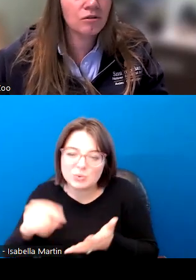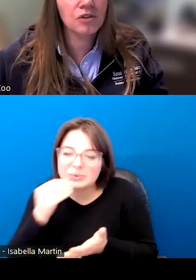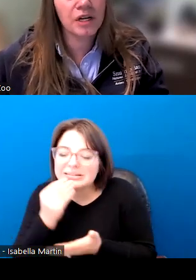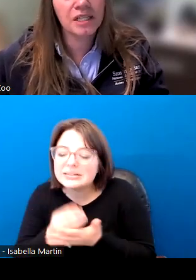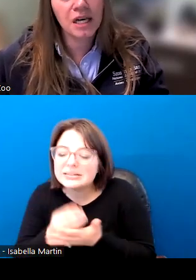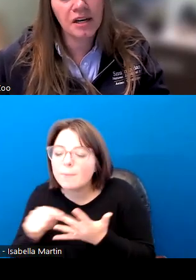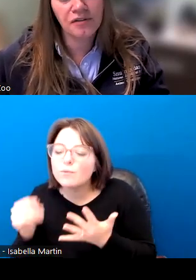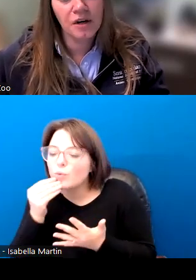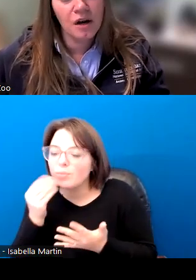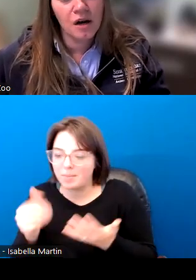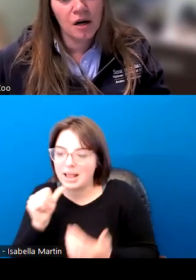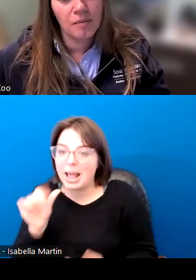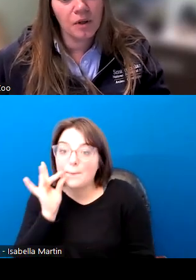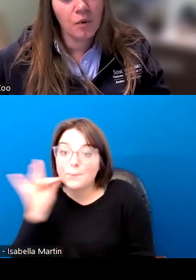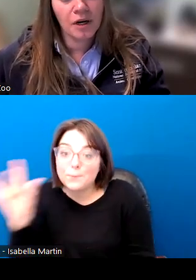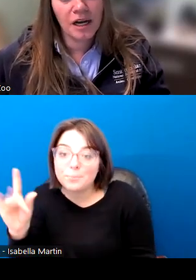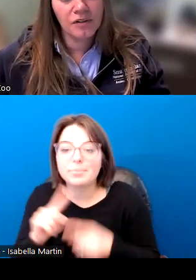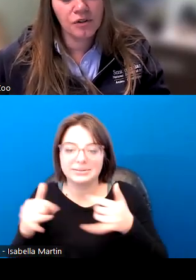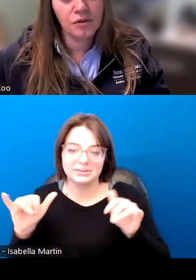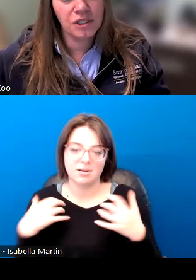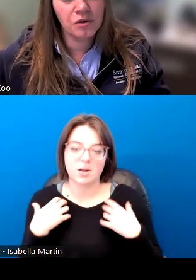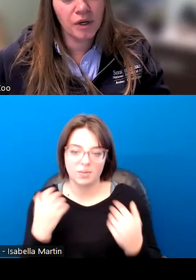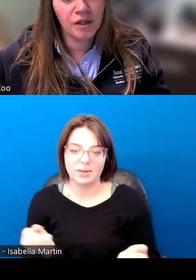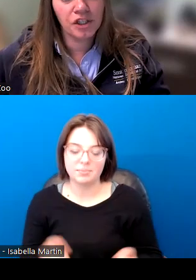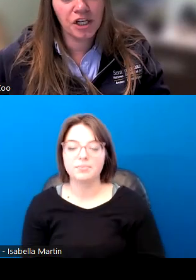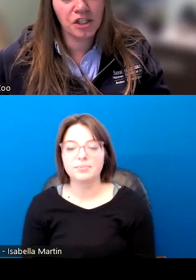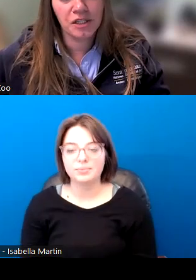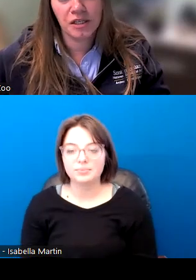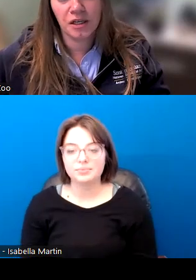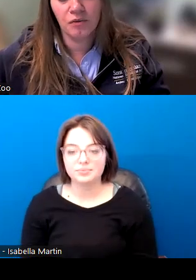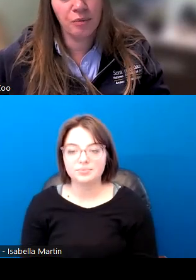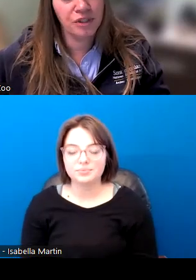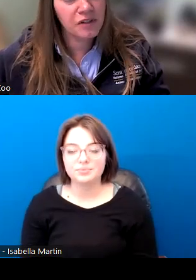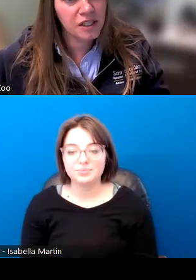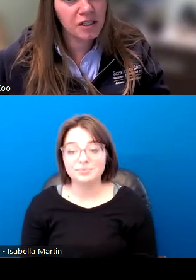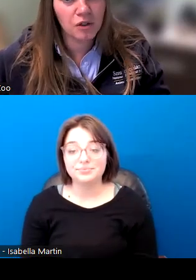grows. Throughout its life um we're gonna have to deal with changes in reproductive states. So